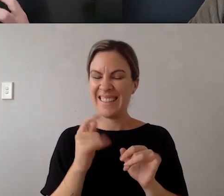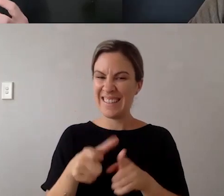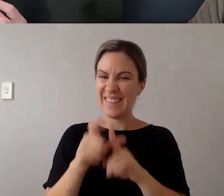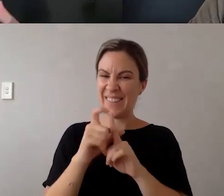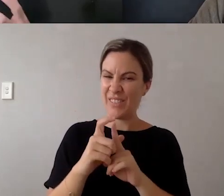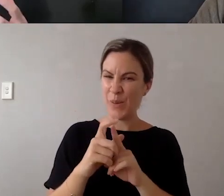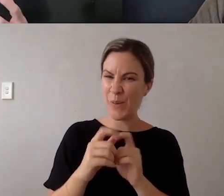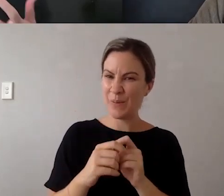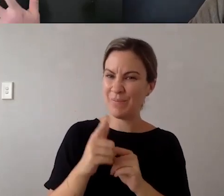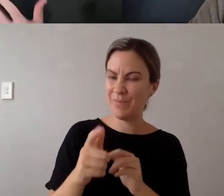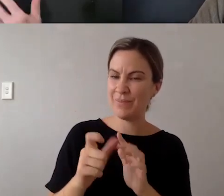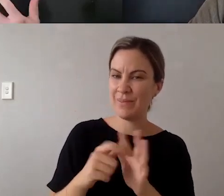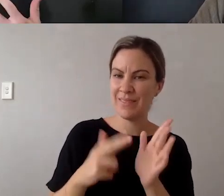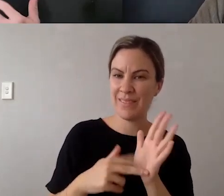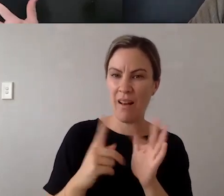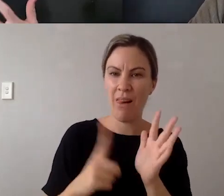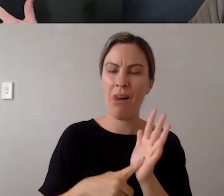in a group where you have that culture of trust and understanding